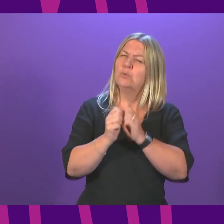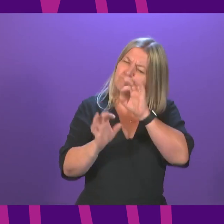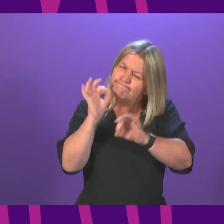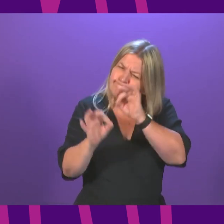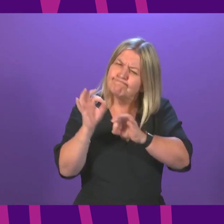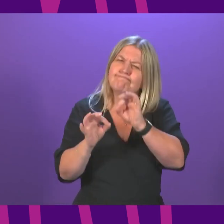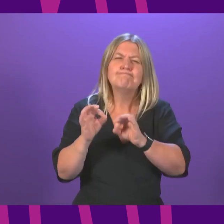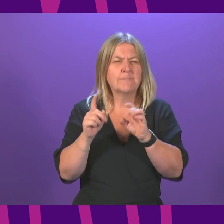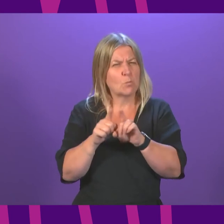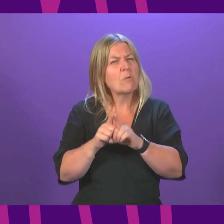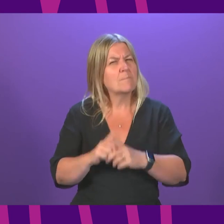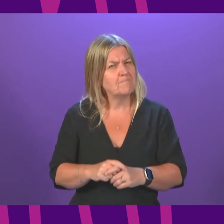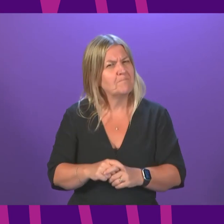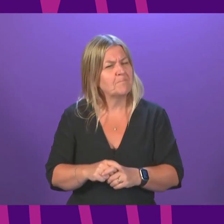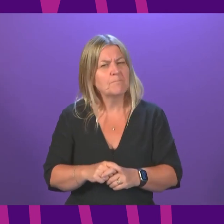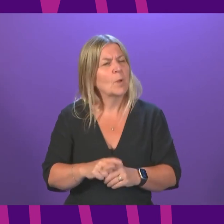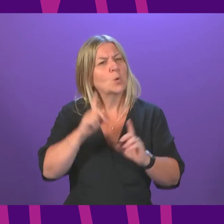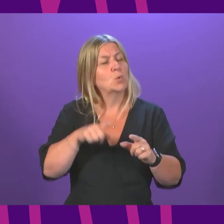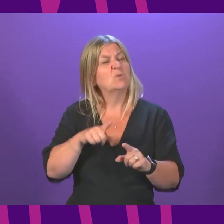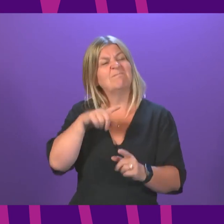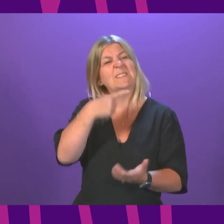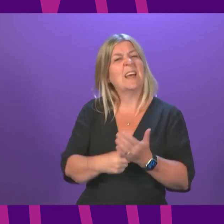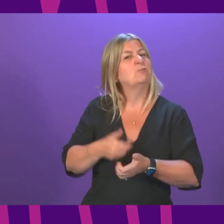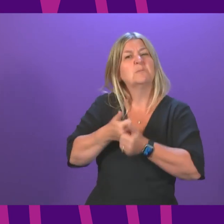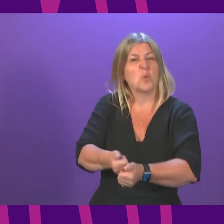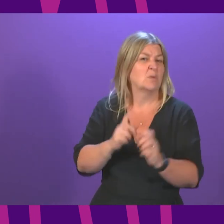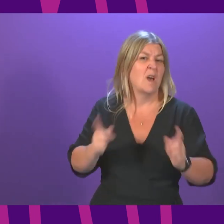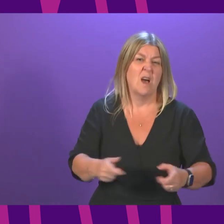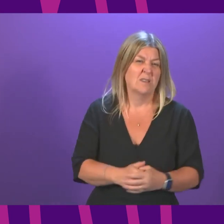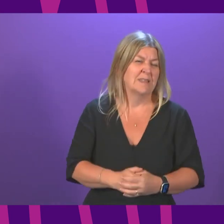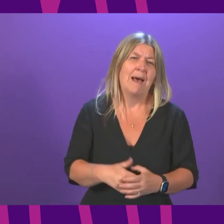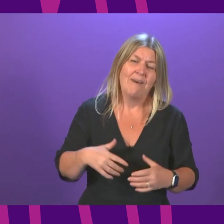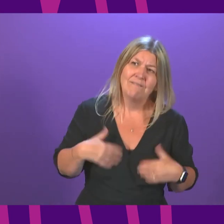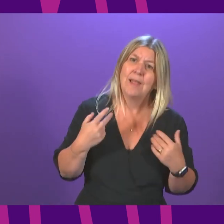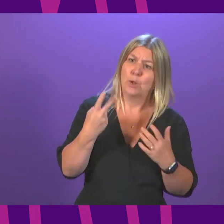I do not want to rerun all the arguments of the debate, because, as Murdo Fraser put it,